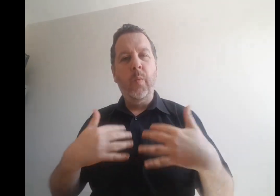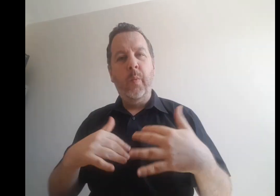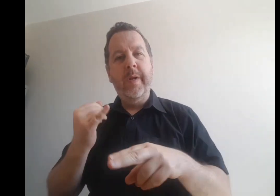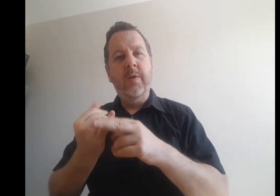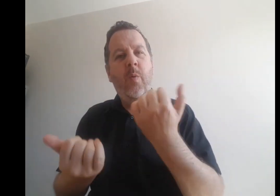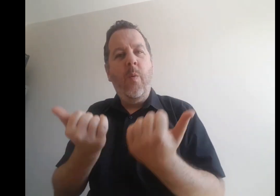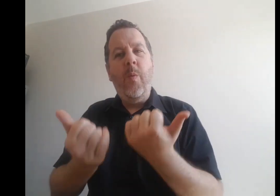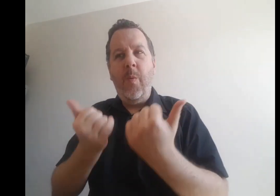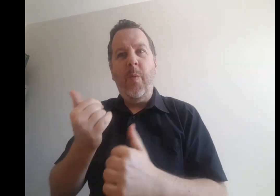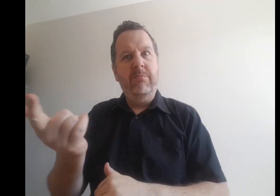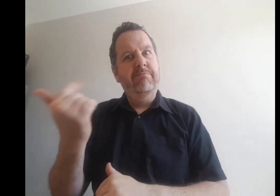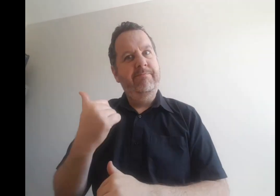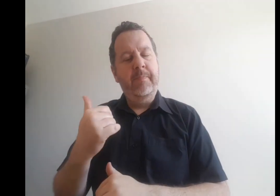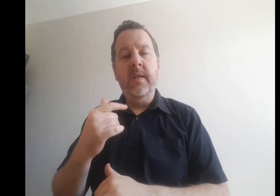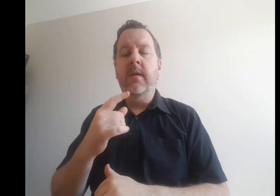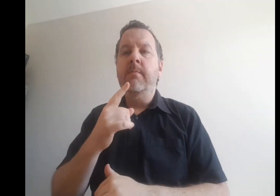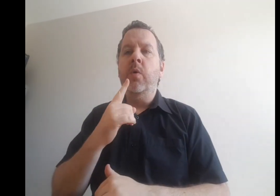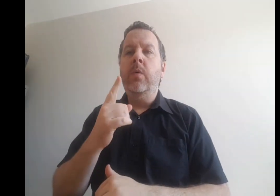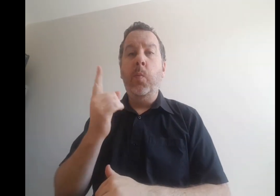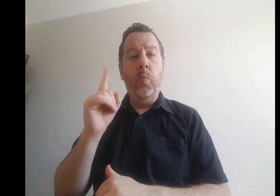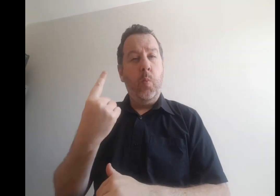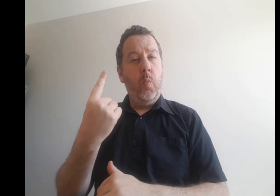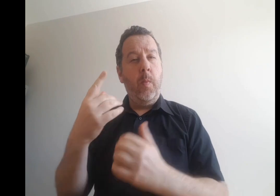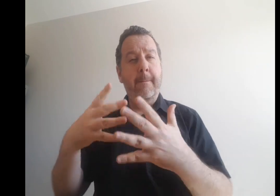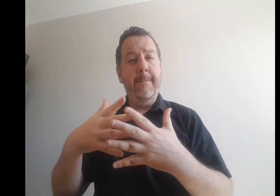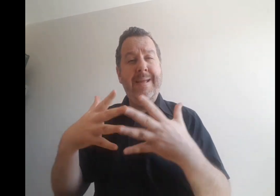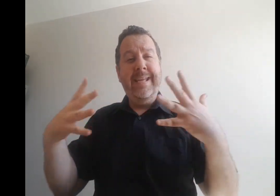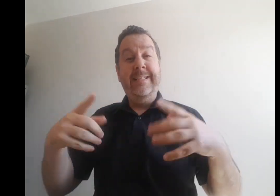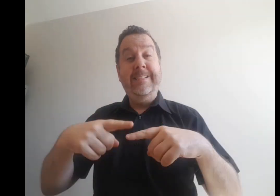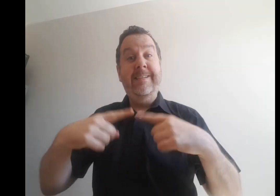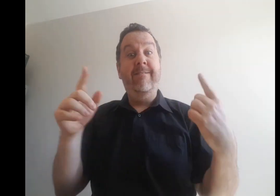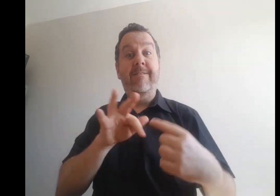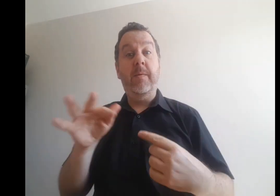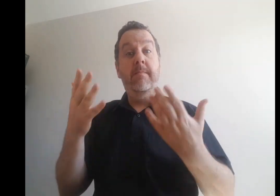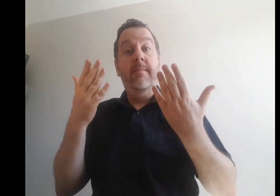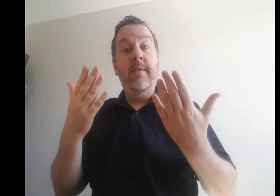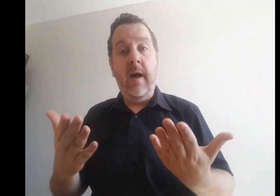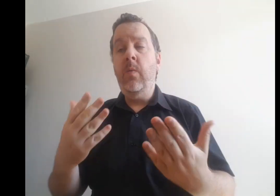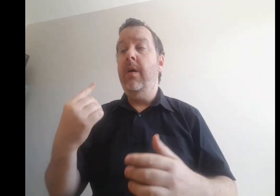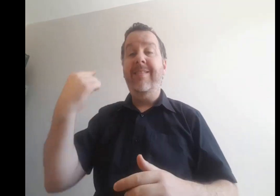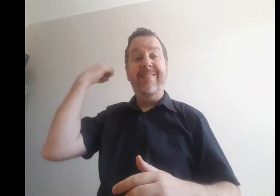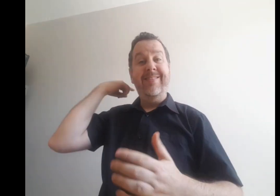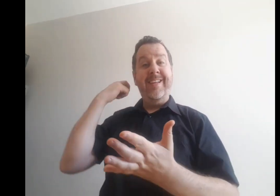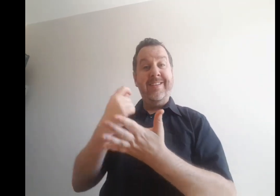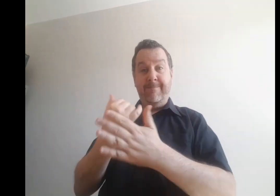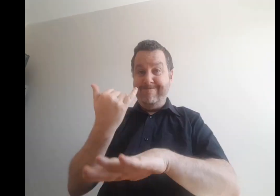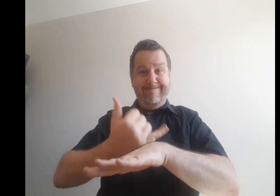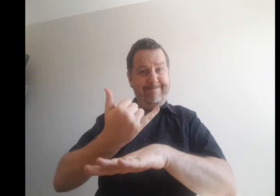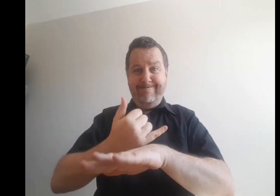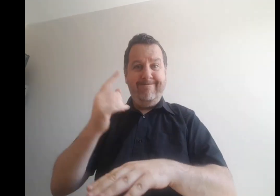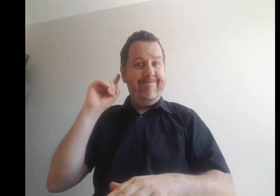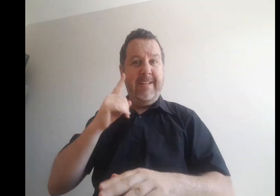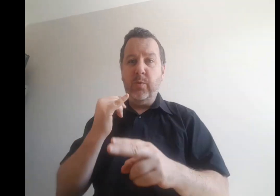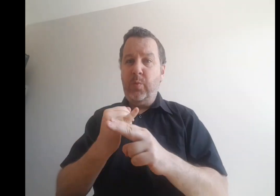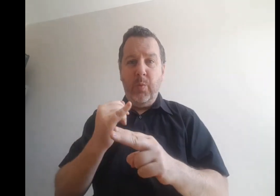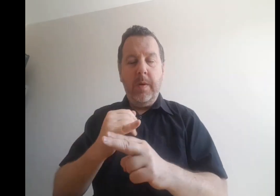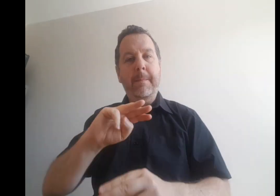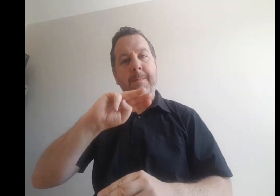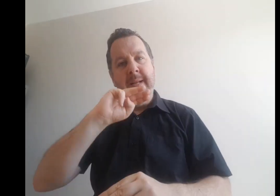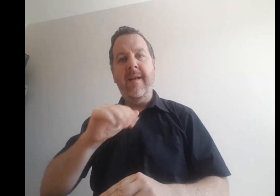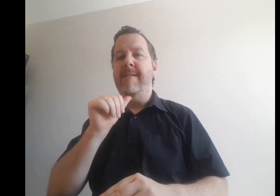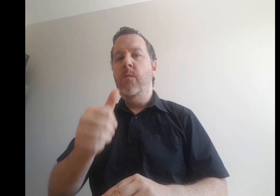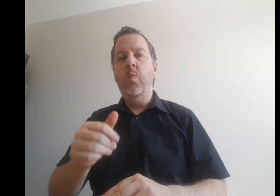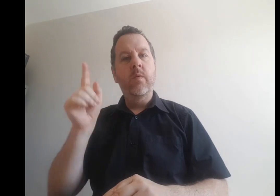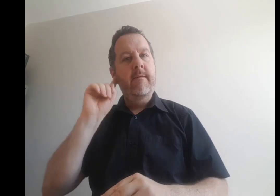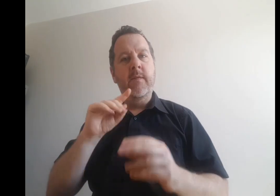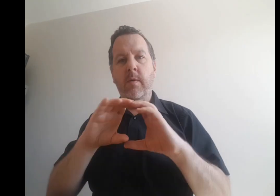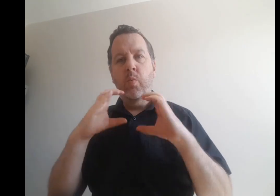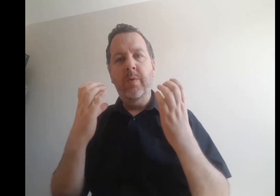But really, the big difference would be that prior to the opening of schools for deaf people in the country,